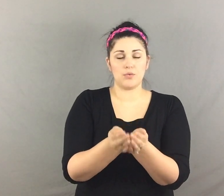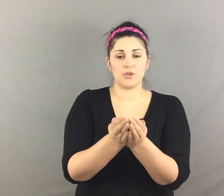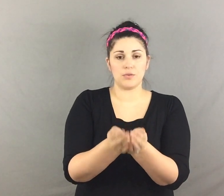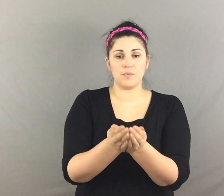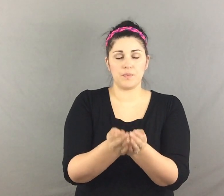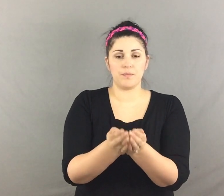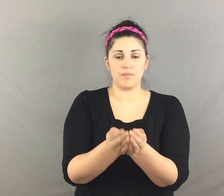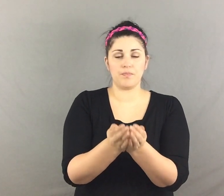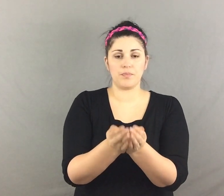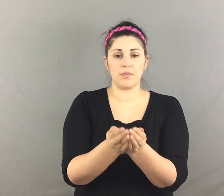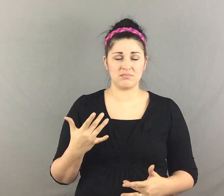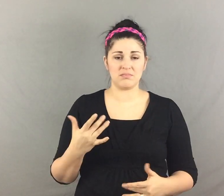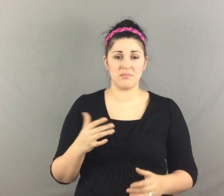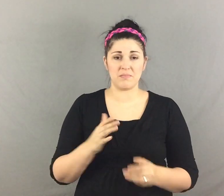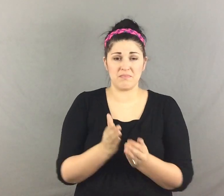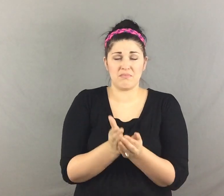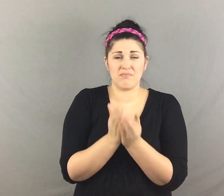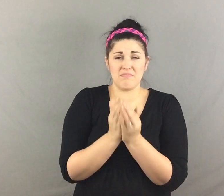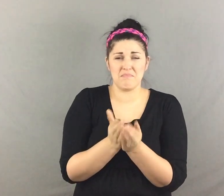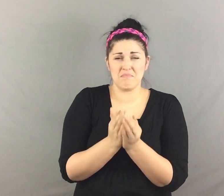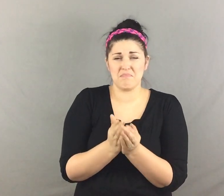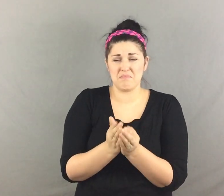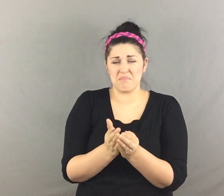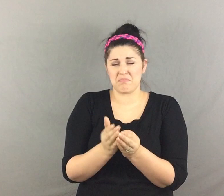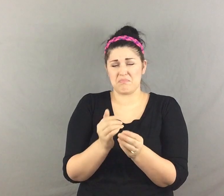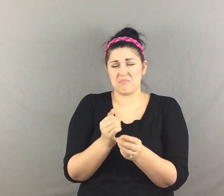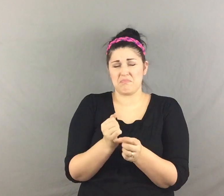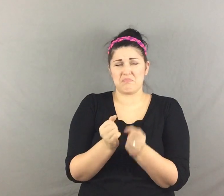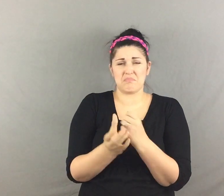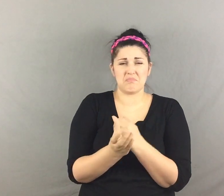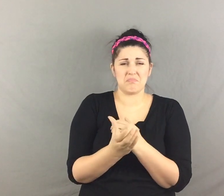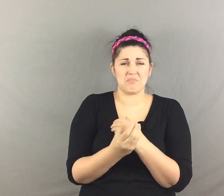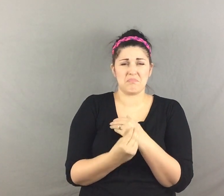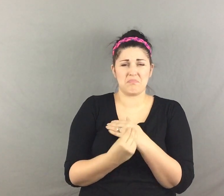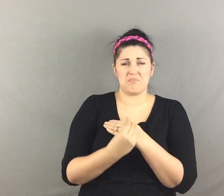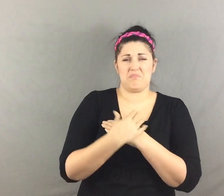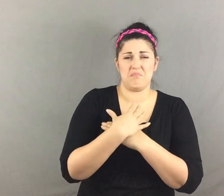Boat Nick,